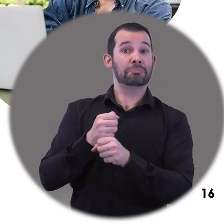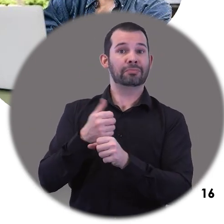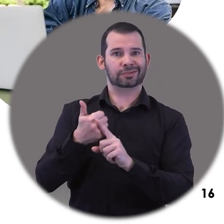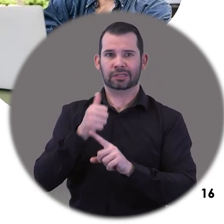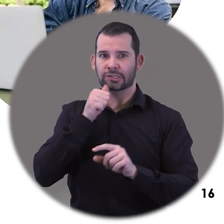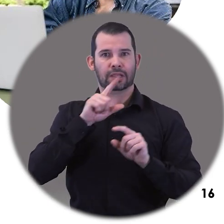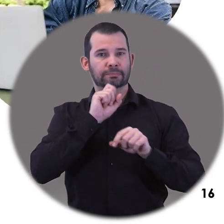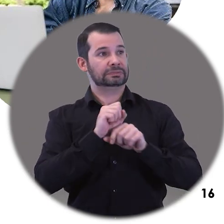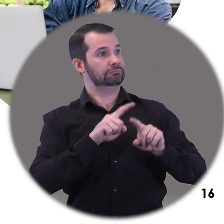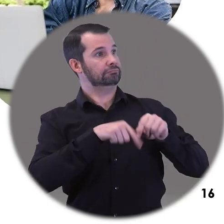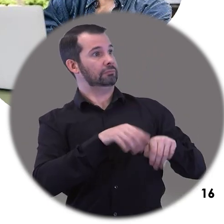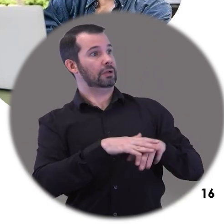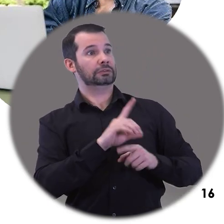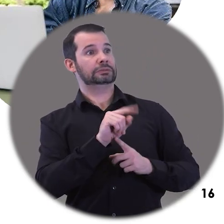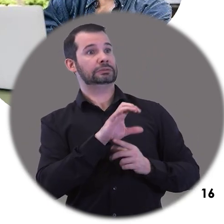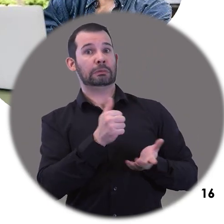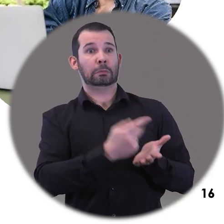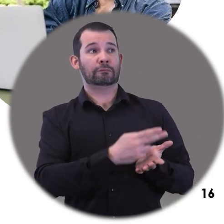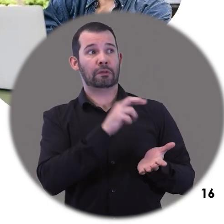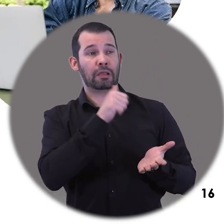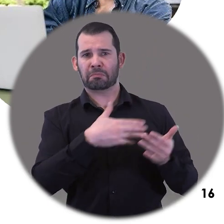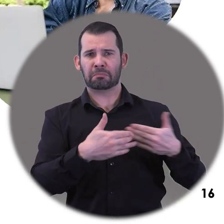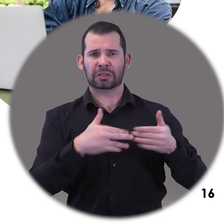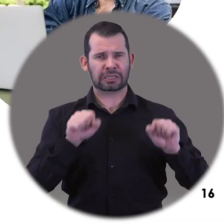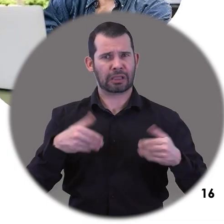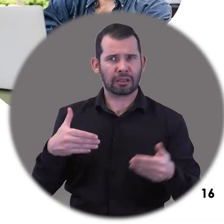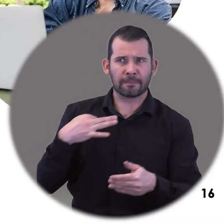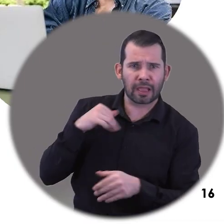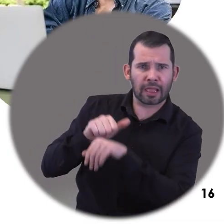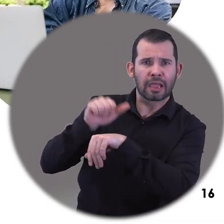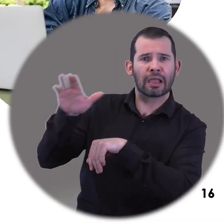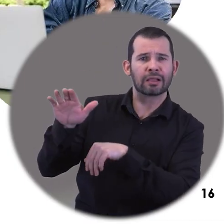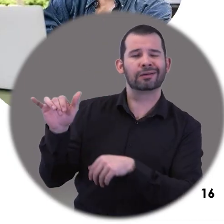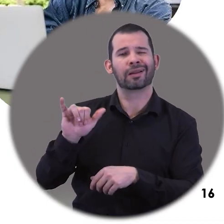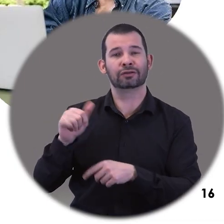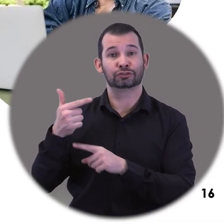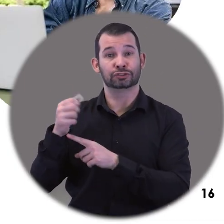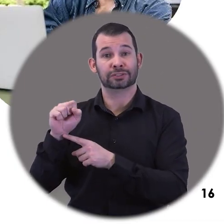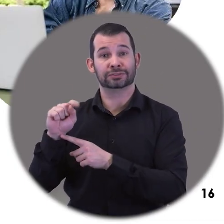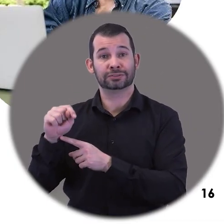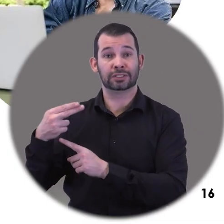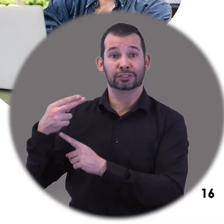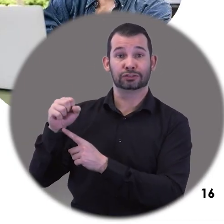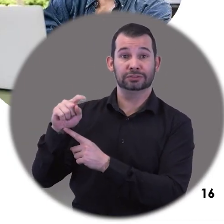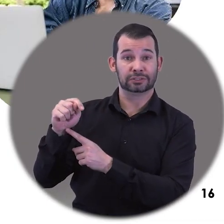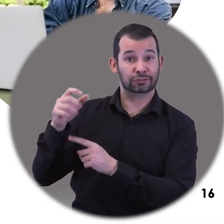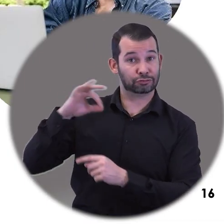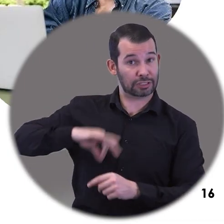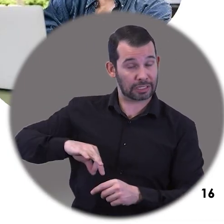that are not dependant on DTC approval, such as the GST/HST credit,